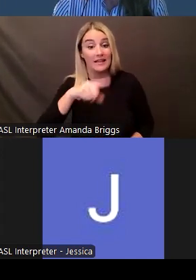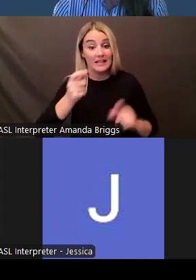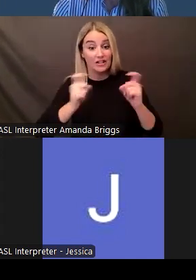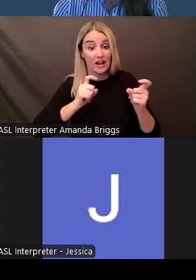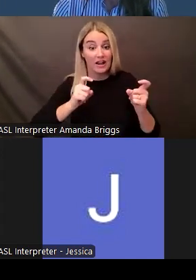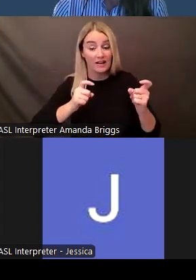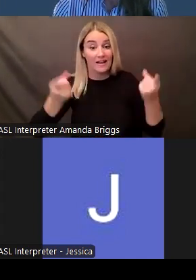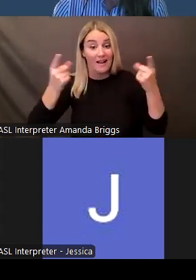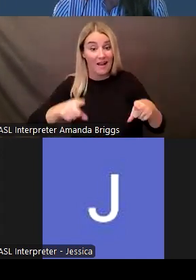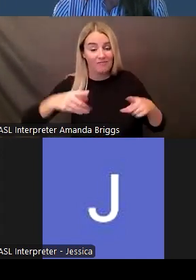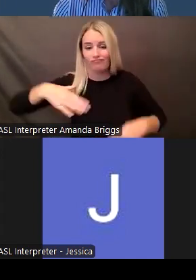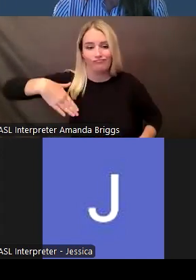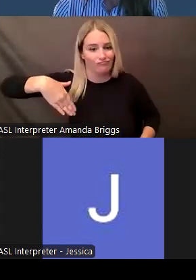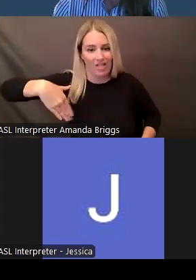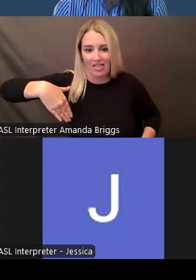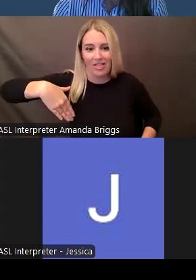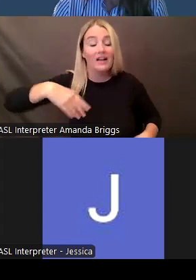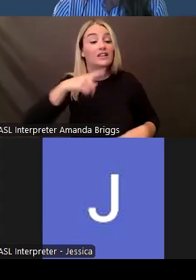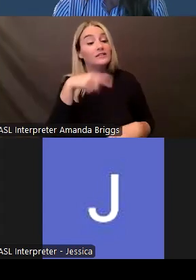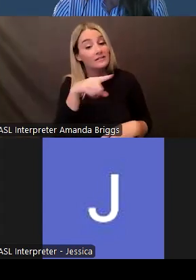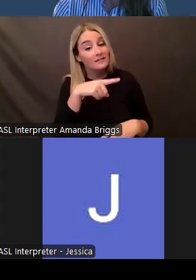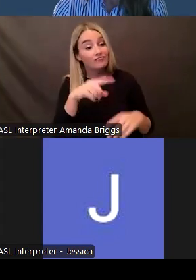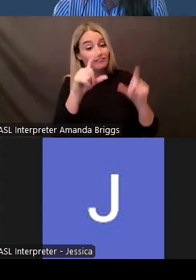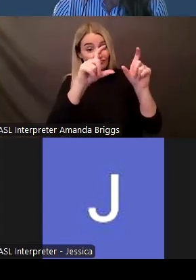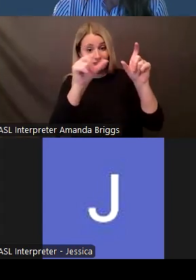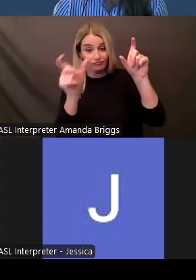But our current slide shows a pie chart,